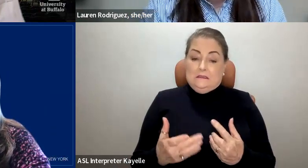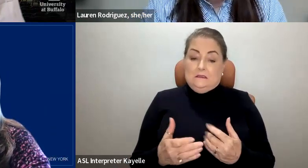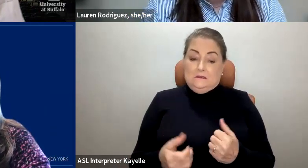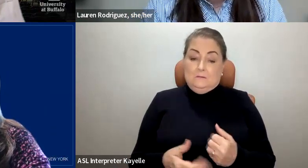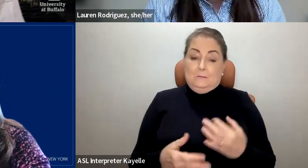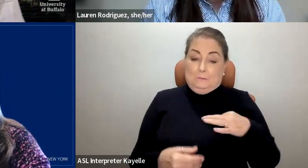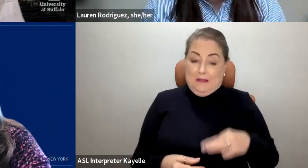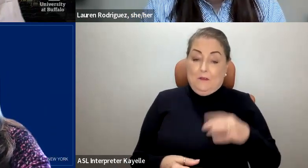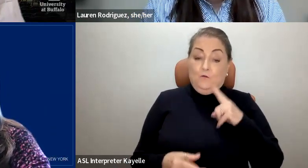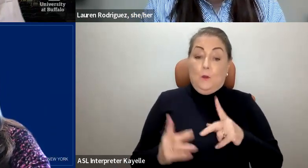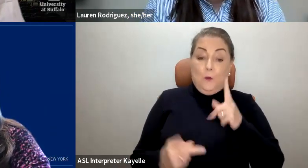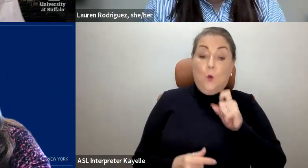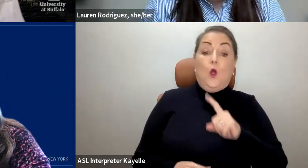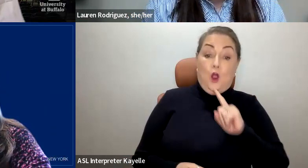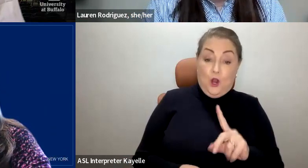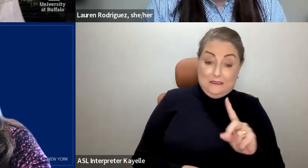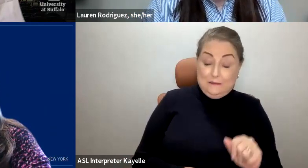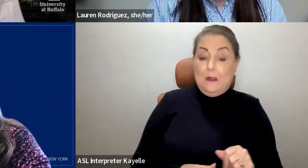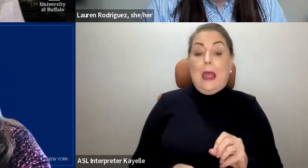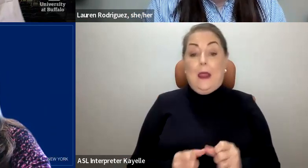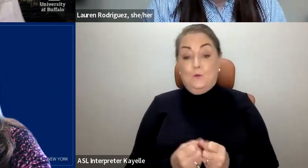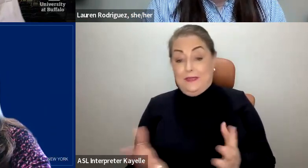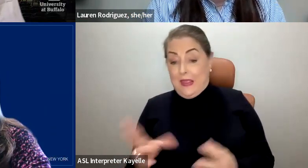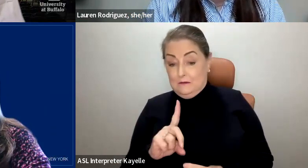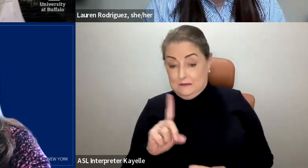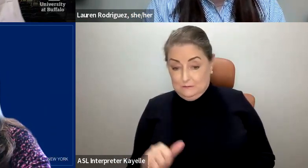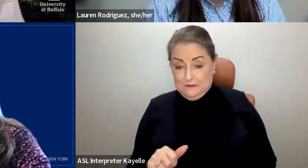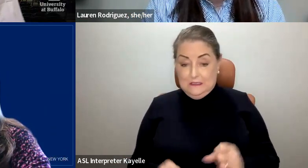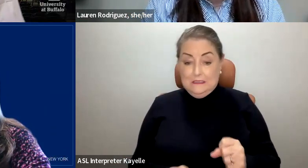really leveraging the principles of usability, and also universal